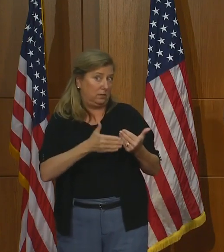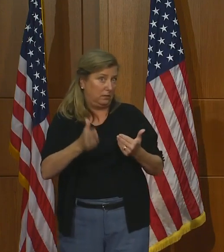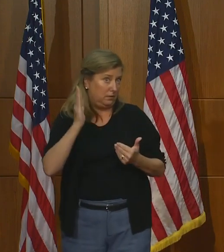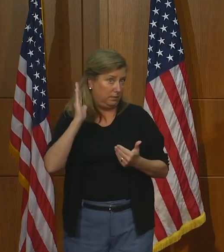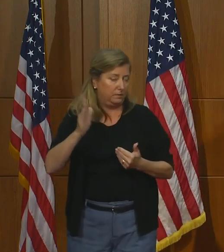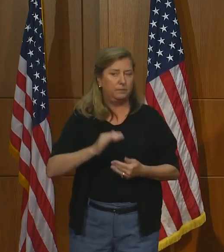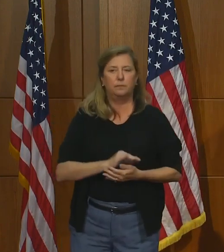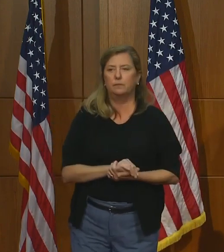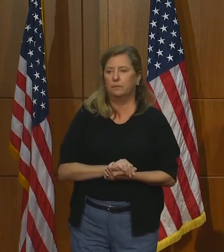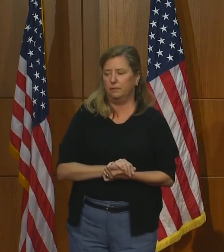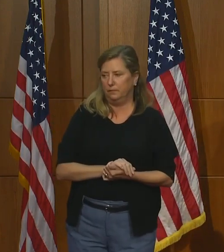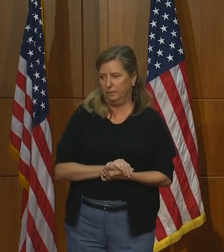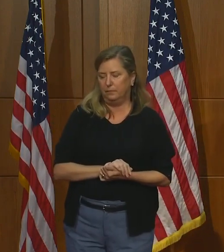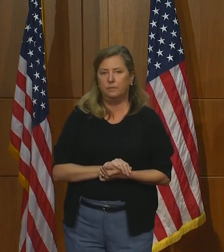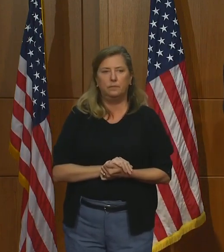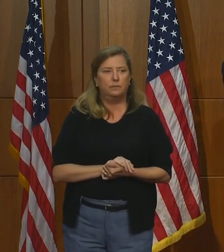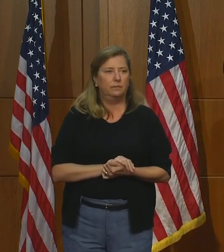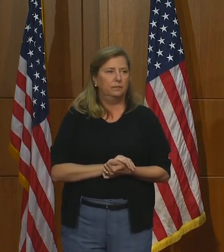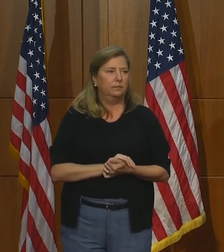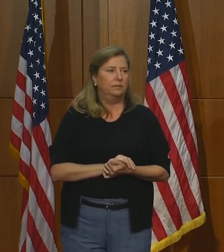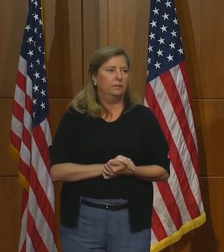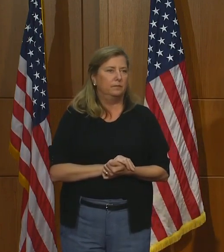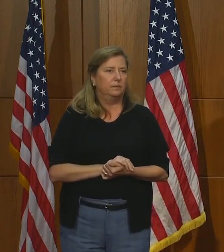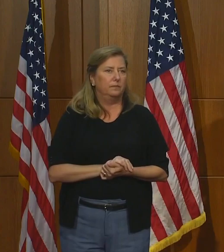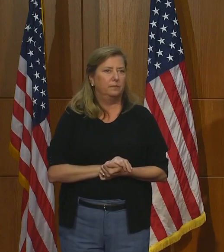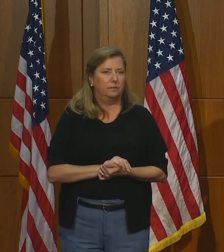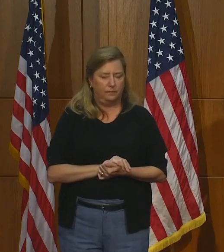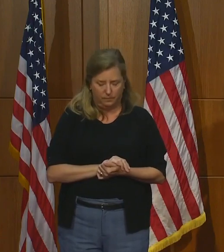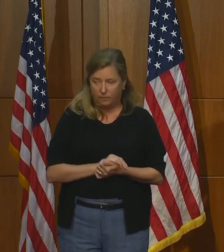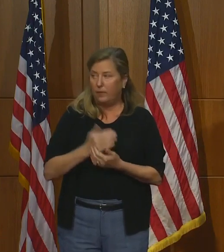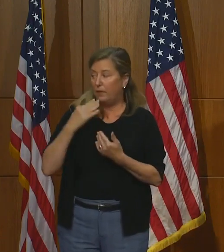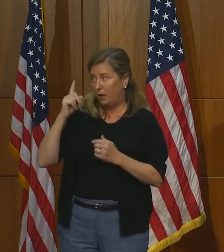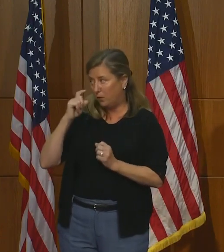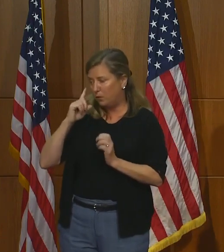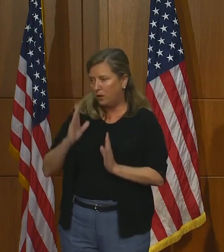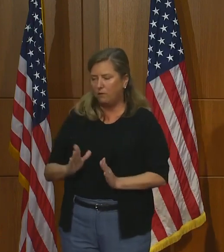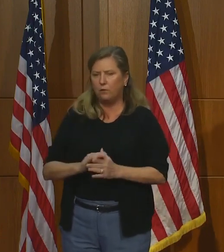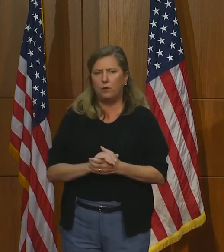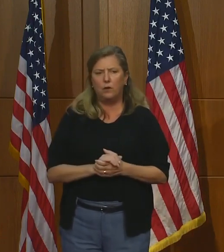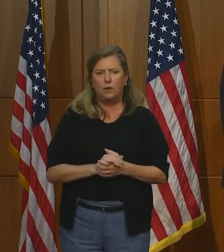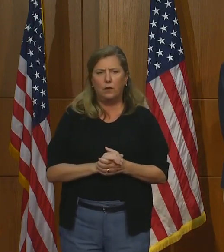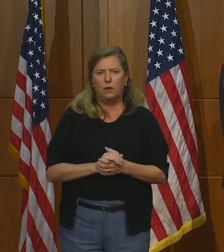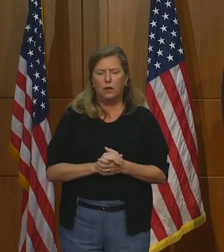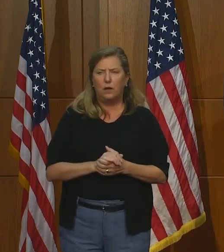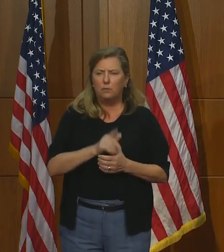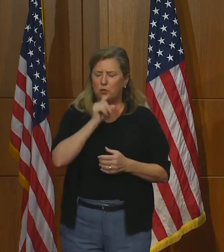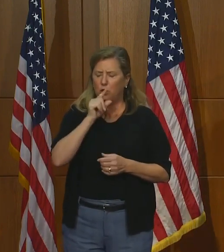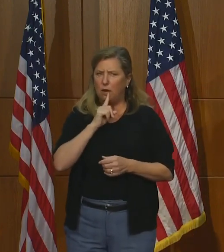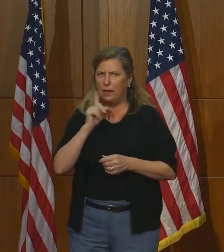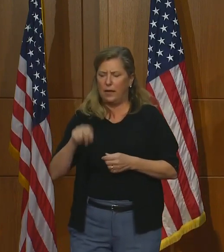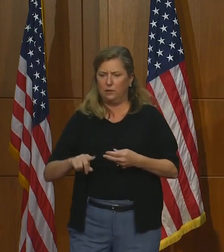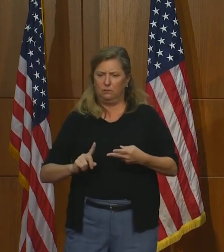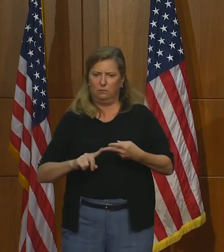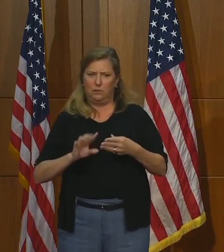AS WE MOVE FORWARD. IF YOU WANT TO HAVE TO THE OTHER PART